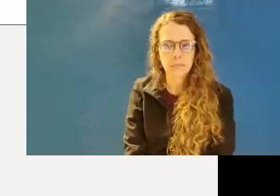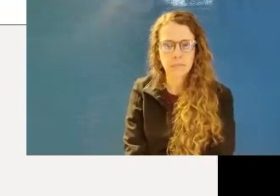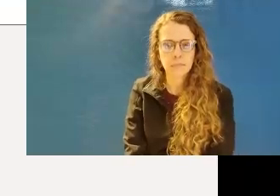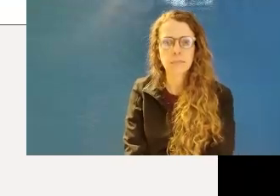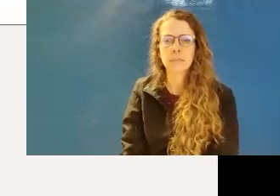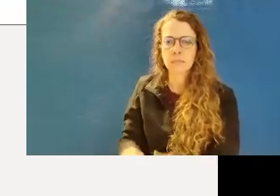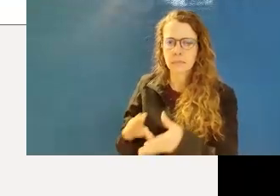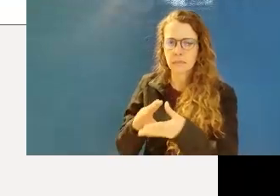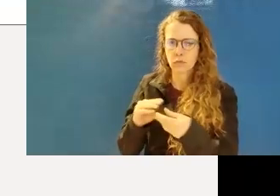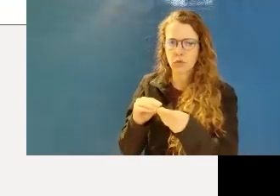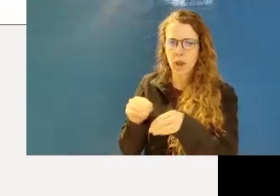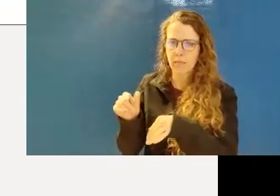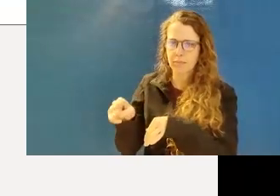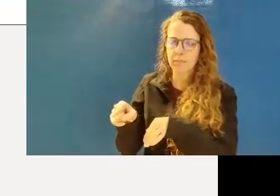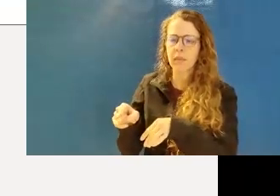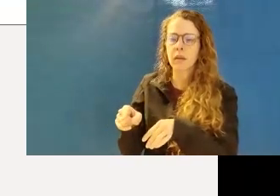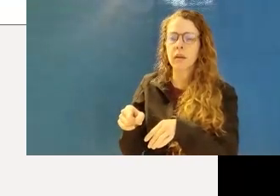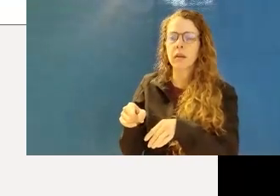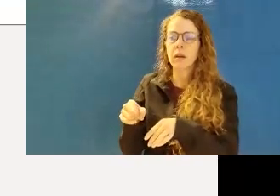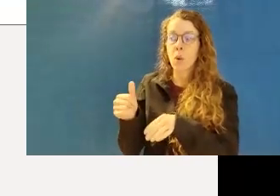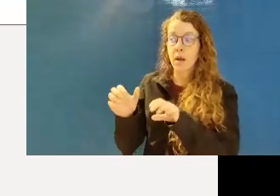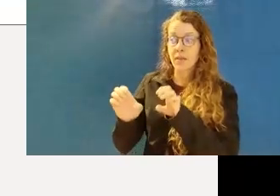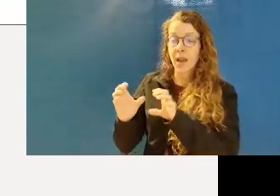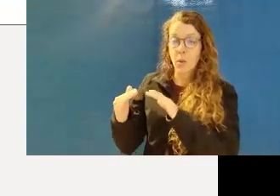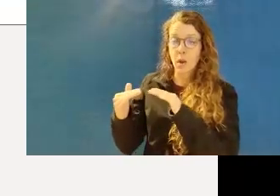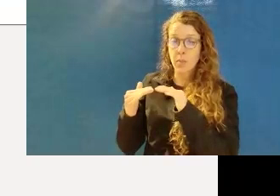And so a peer evaluator who is reviewing our DE courses, this is,